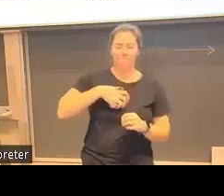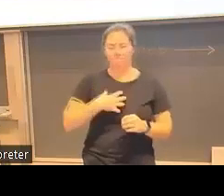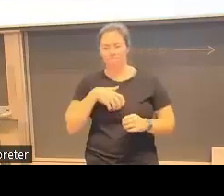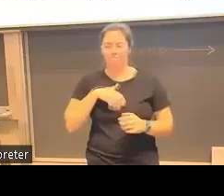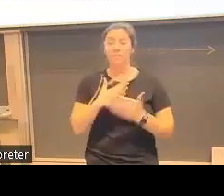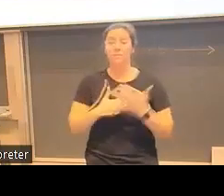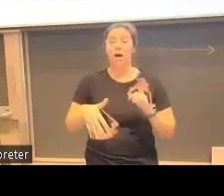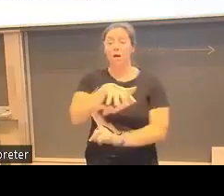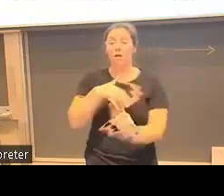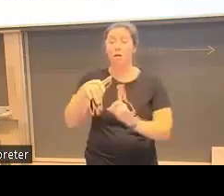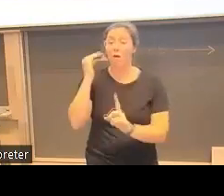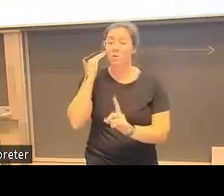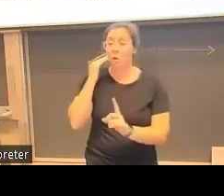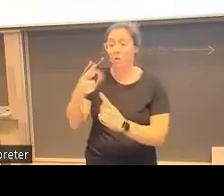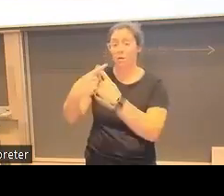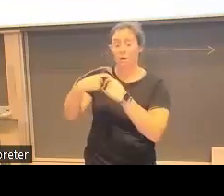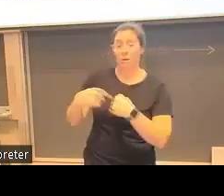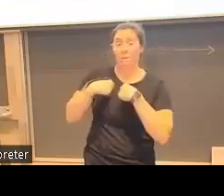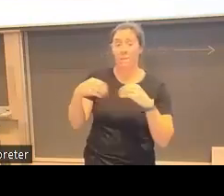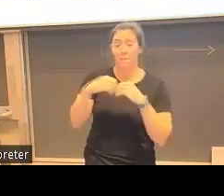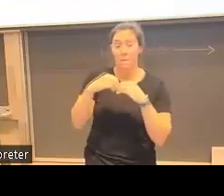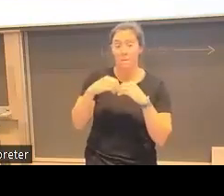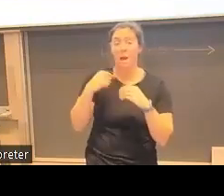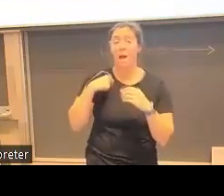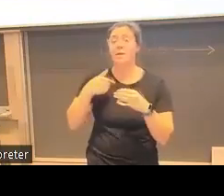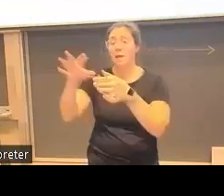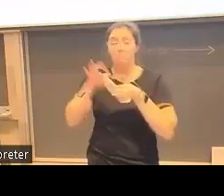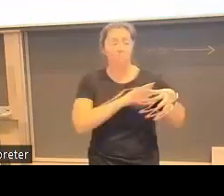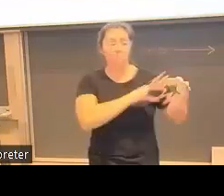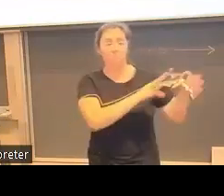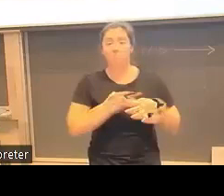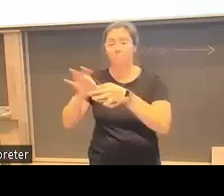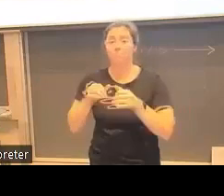patient is relying on me more I'm there to be a liaz on to my faculty so I need to take more time